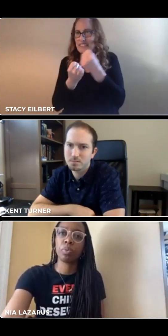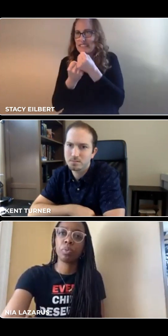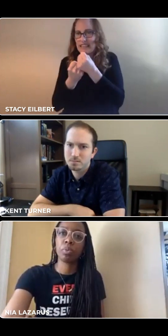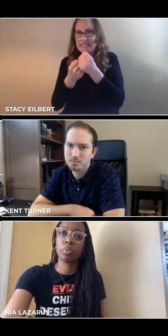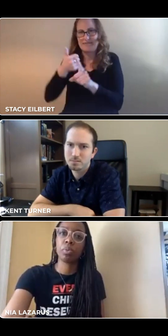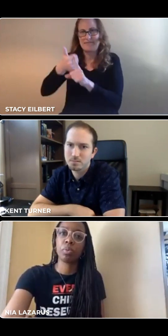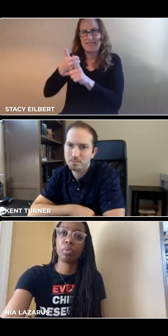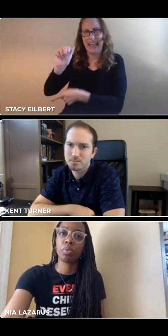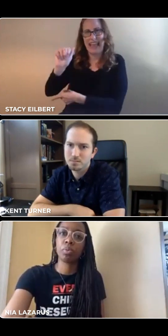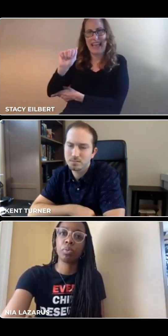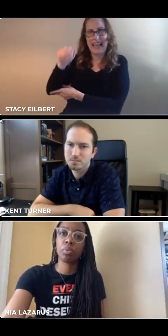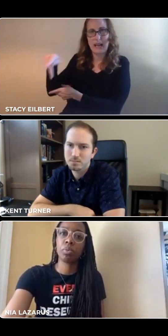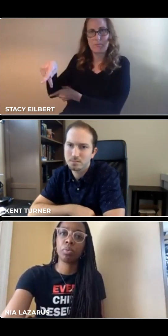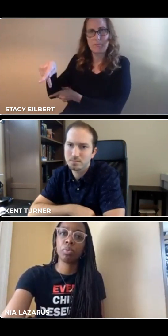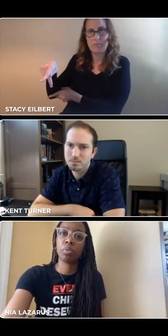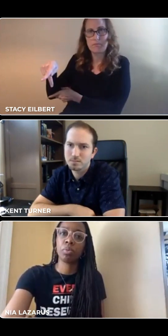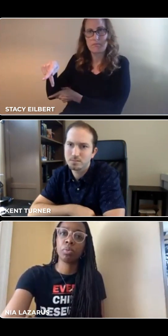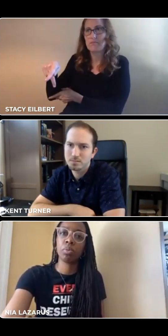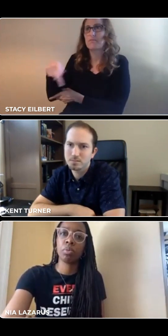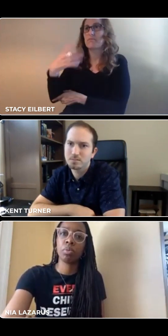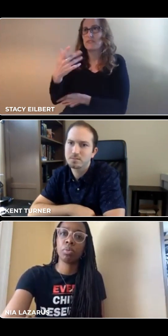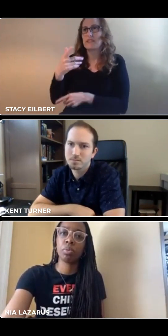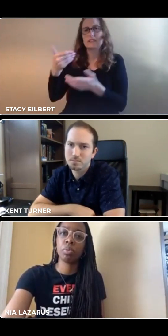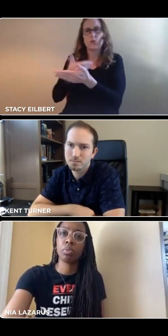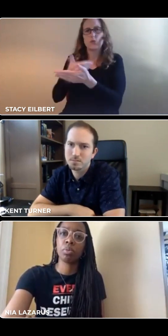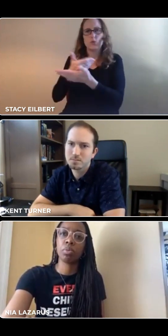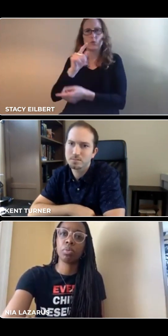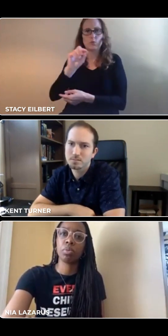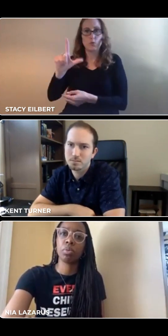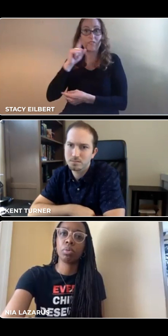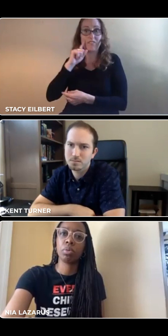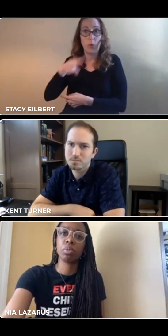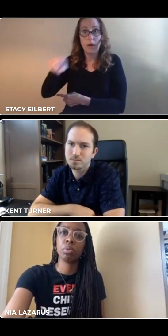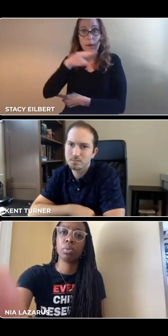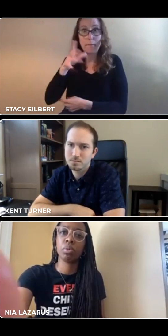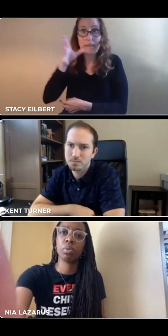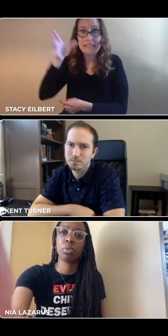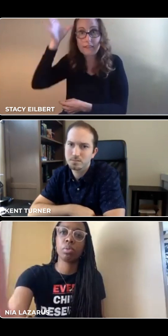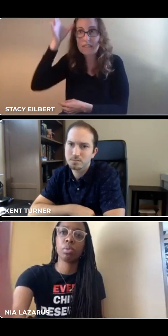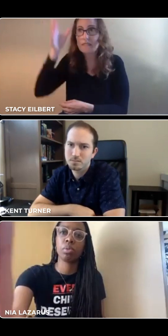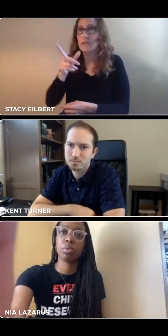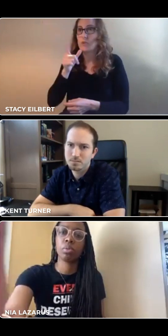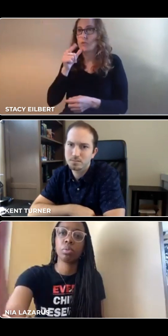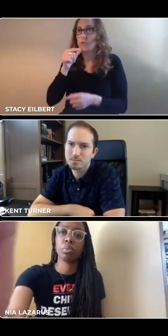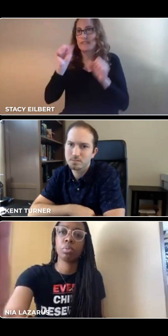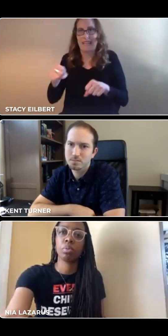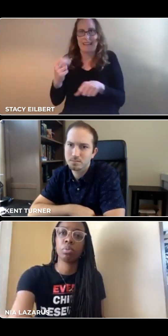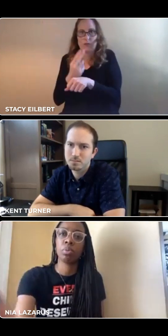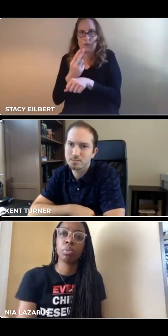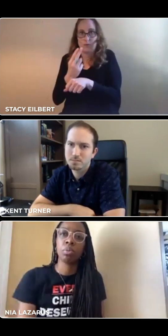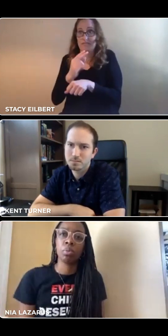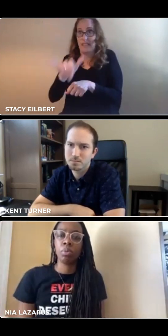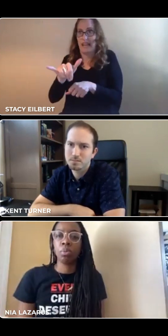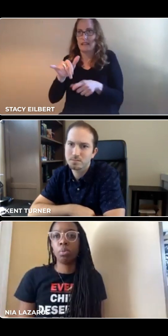It's called the Parent Advocate App. This is a brand new tool for parents to use.